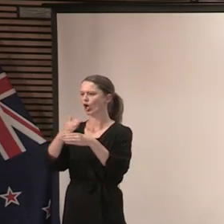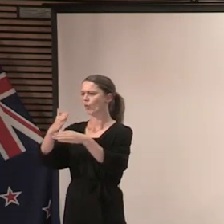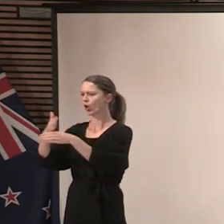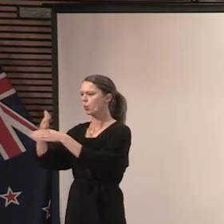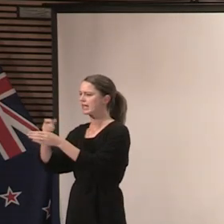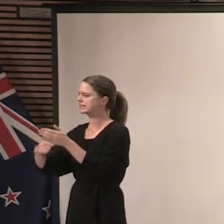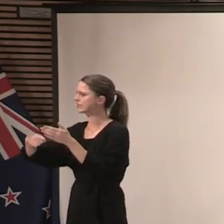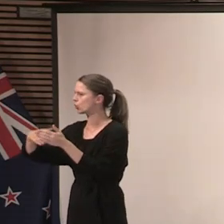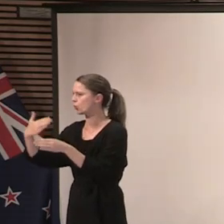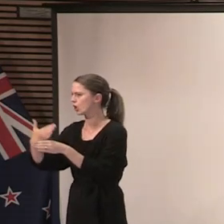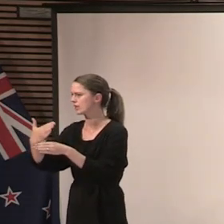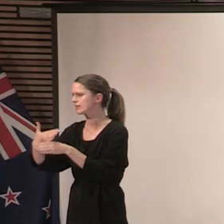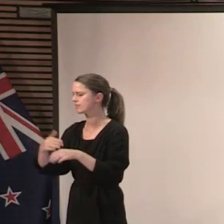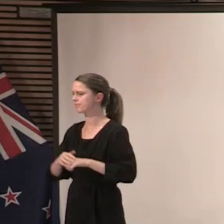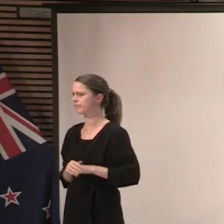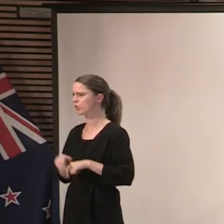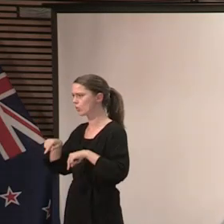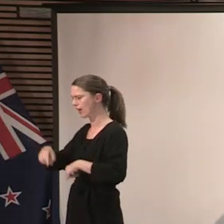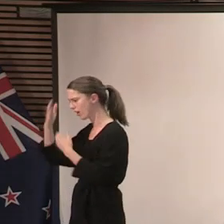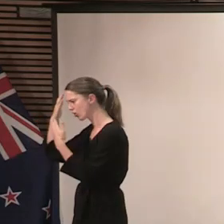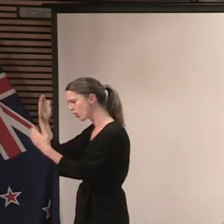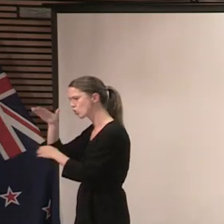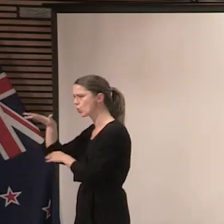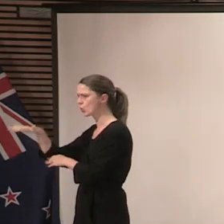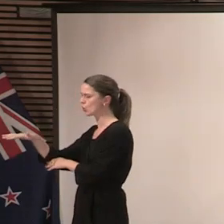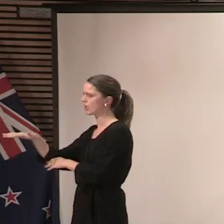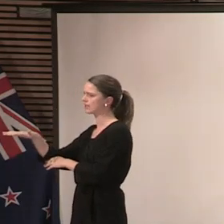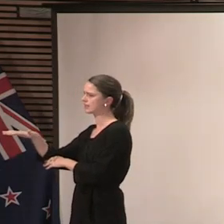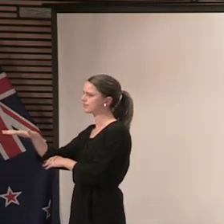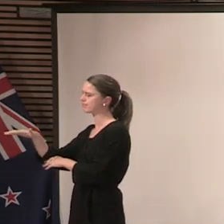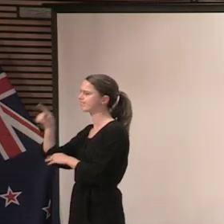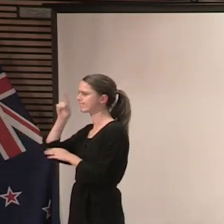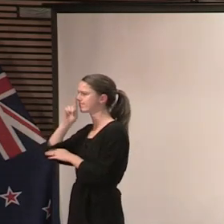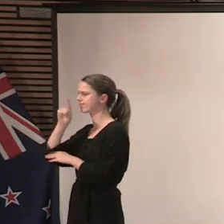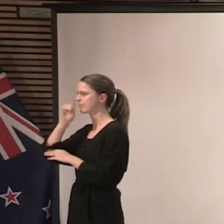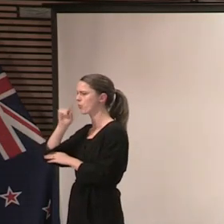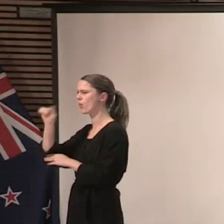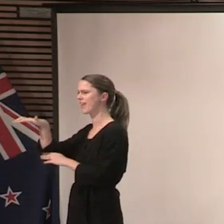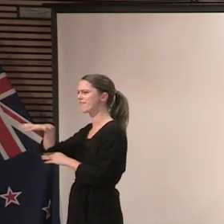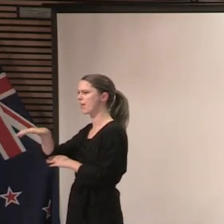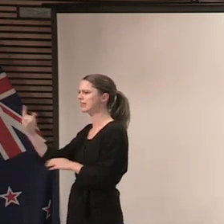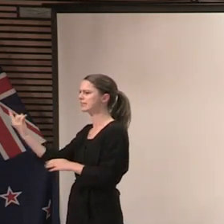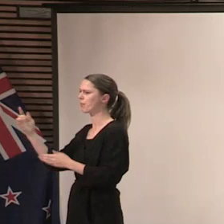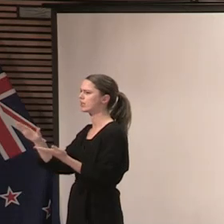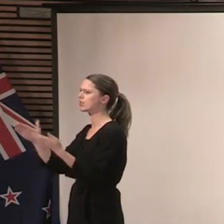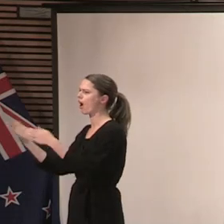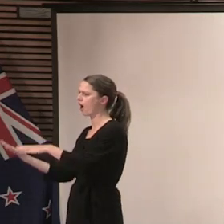time at this podium to acknowledge the people on the front-line. Today I want to